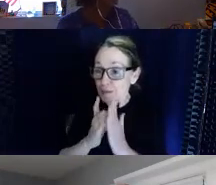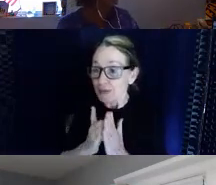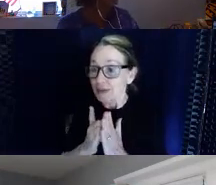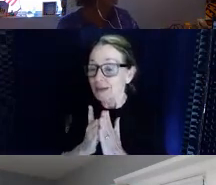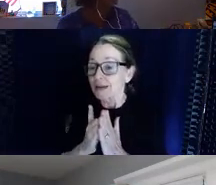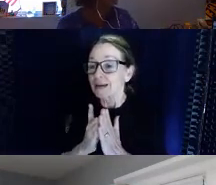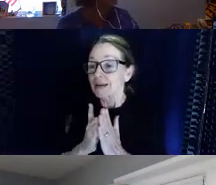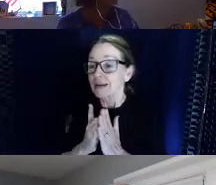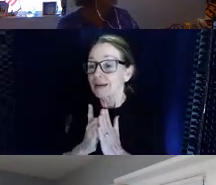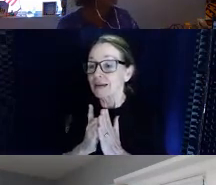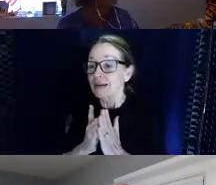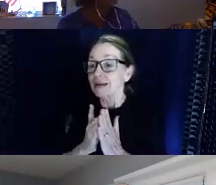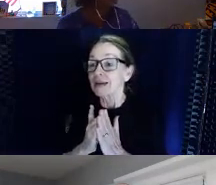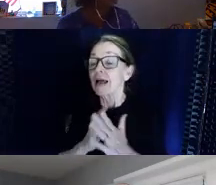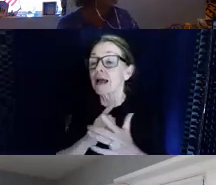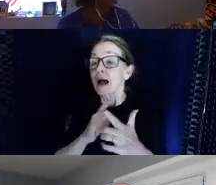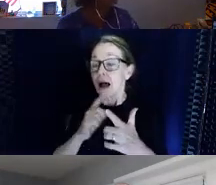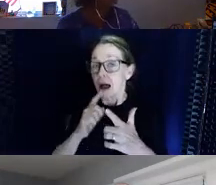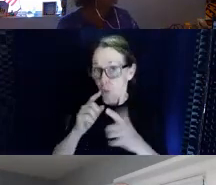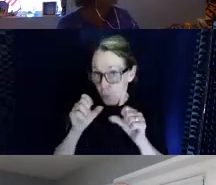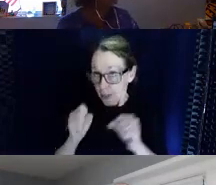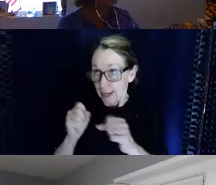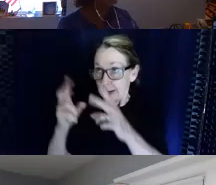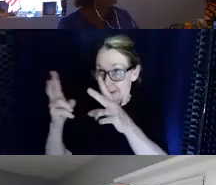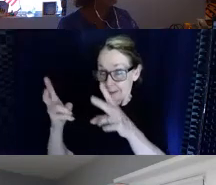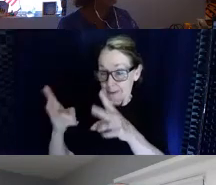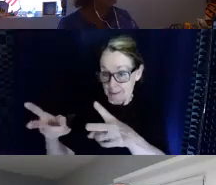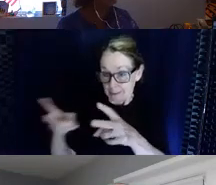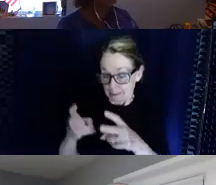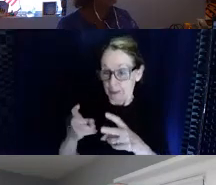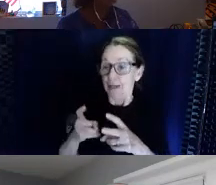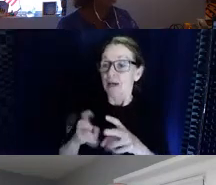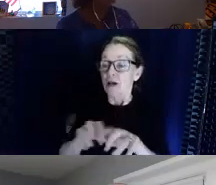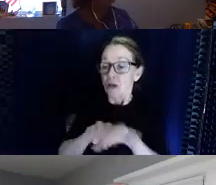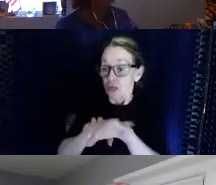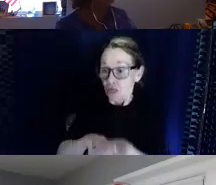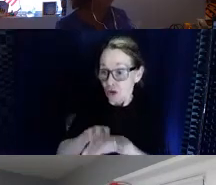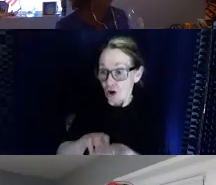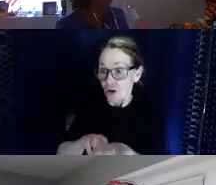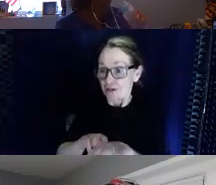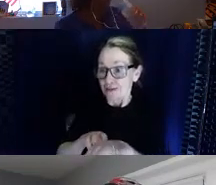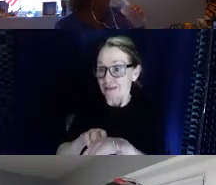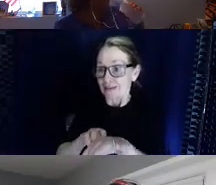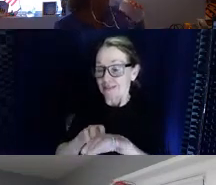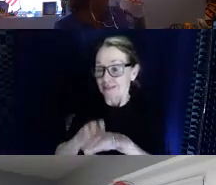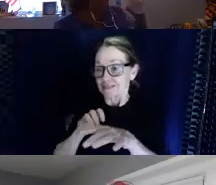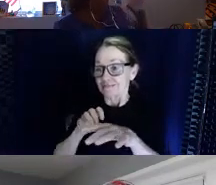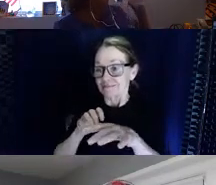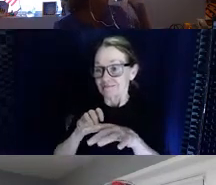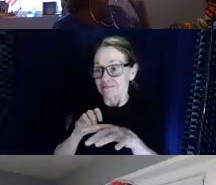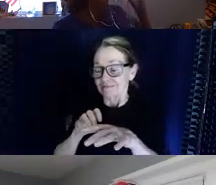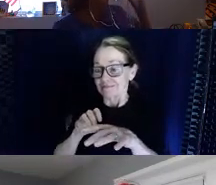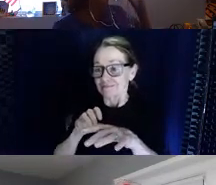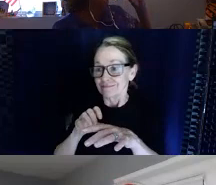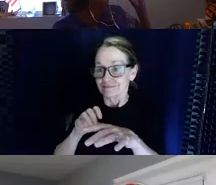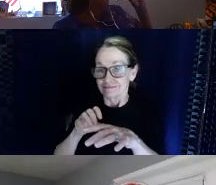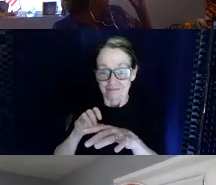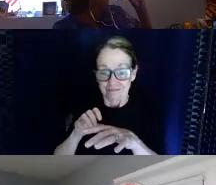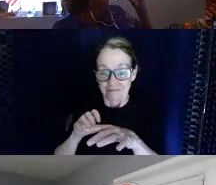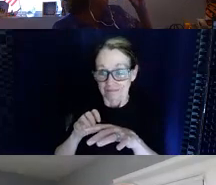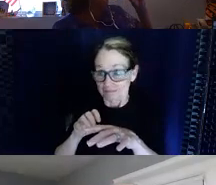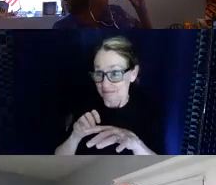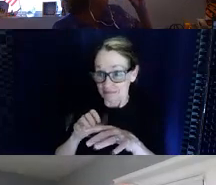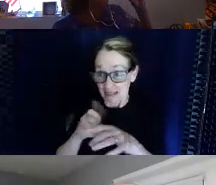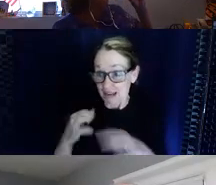AND THEN, BACK TO BULLET POINT TWO, IF THERE'S ANYONE WHO WOULD LOVE TO VOLUNTEER TO BE THE SECRETARY TO RECORD THE MEETING MINUTES?